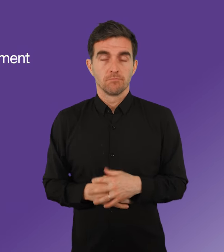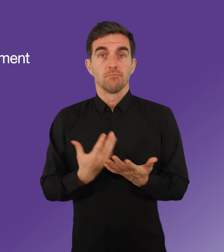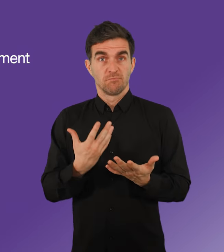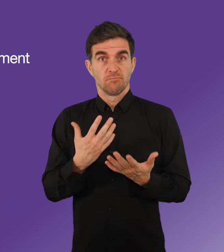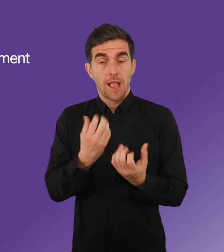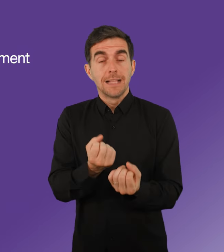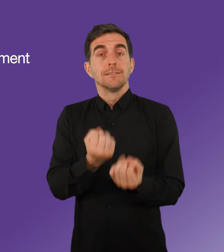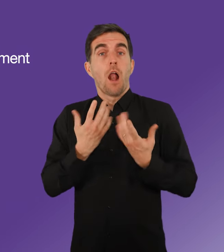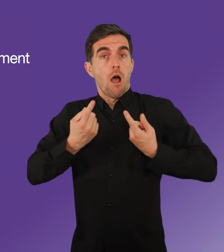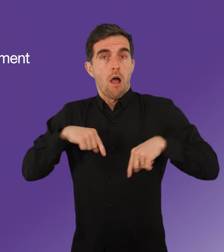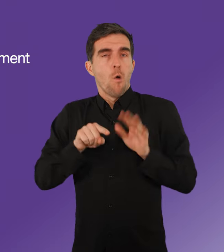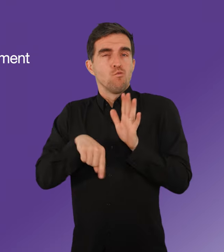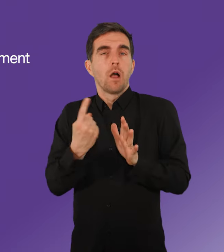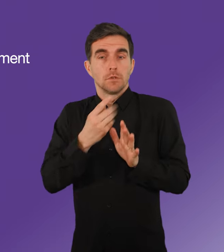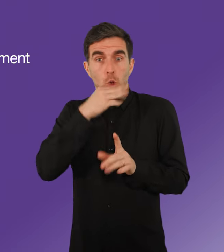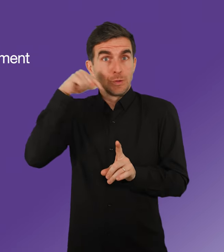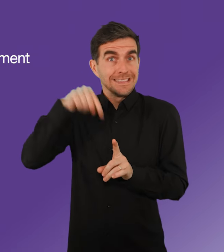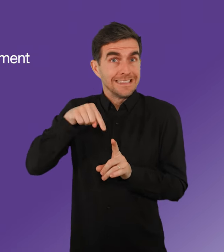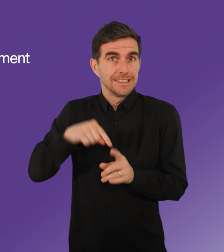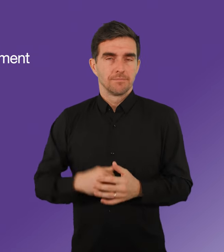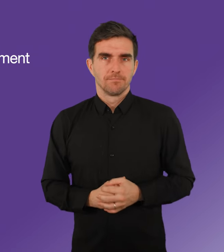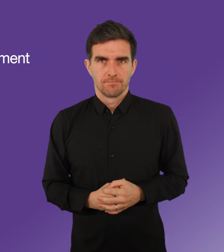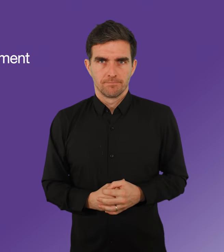Using Tell Us Once